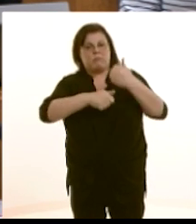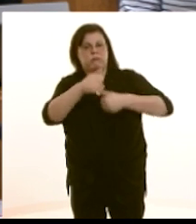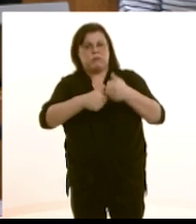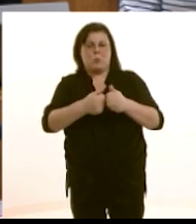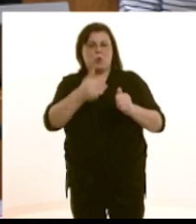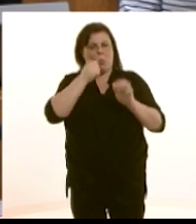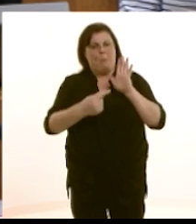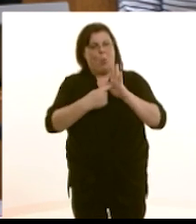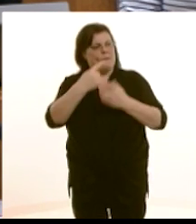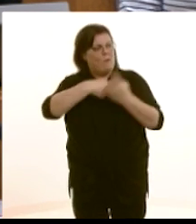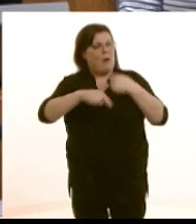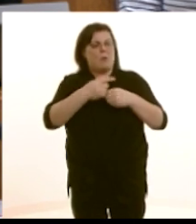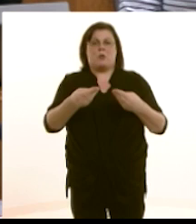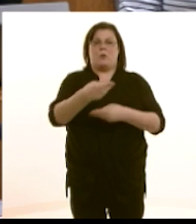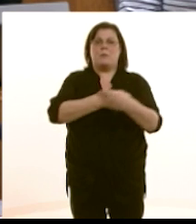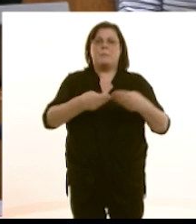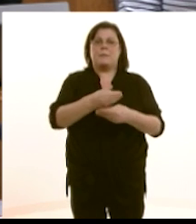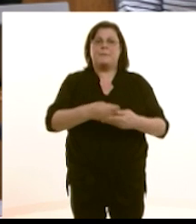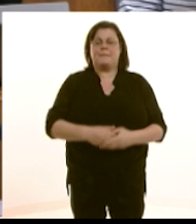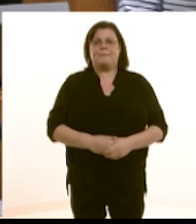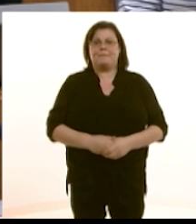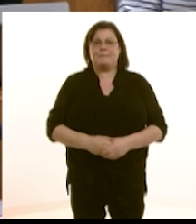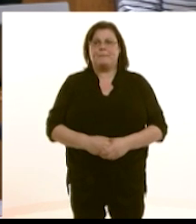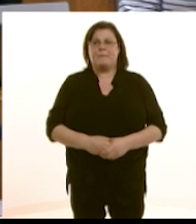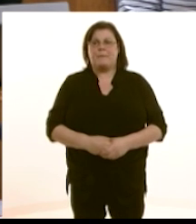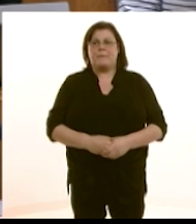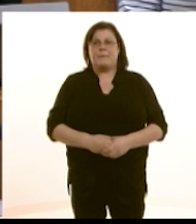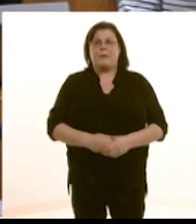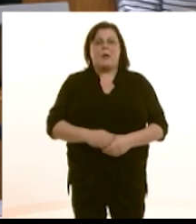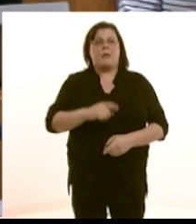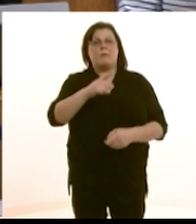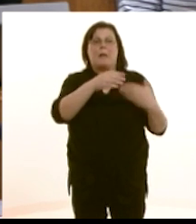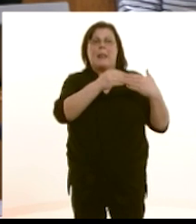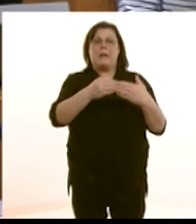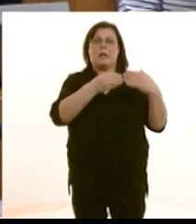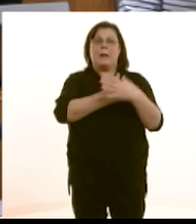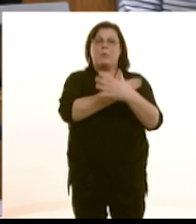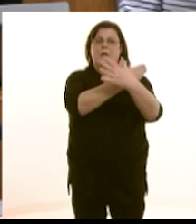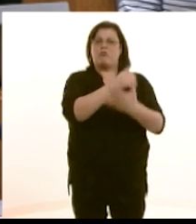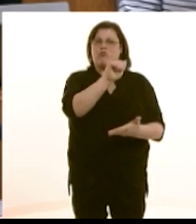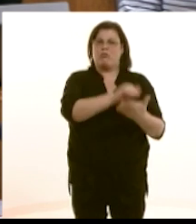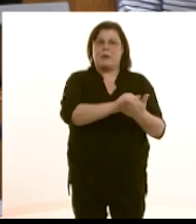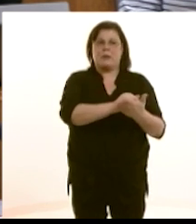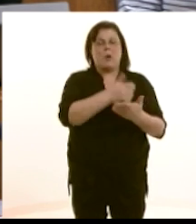Welsh economy. The leader of the Liberal Democrats is correct: the emphasis now has to be on